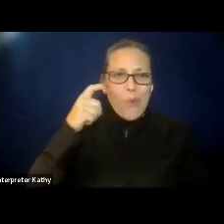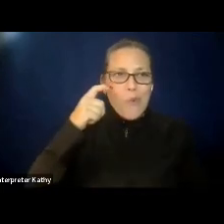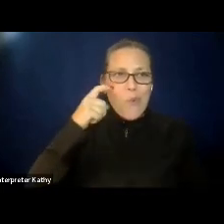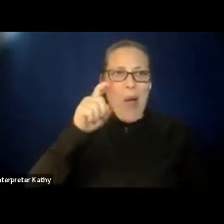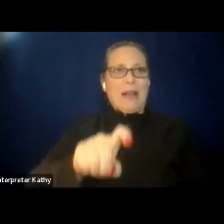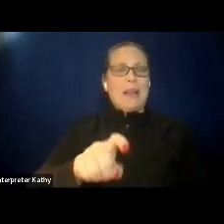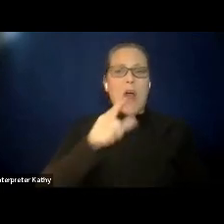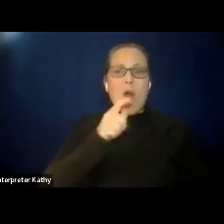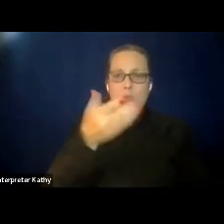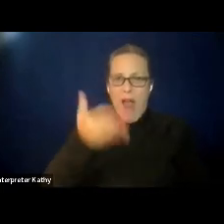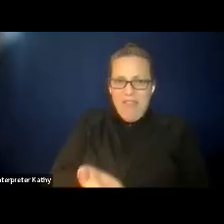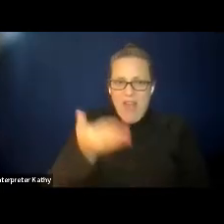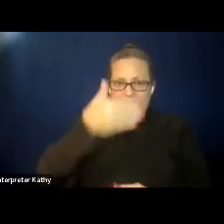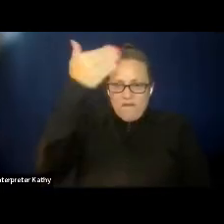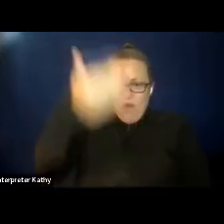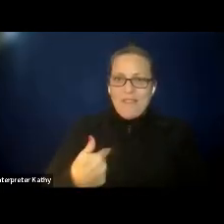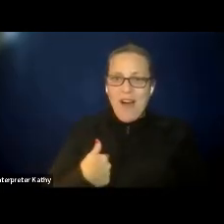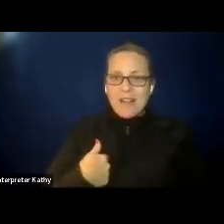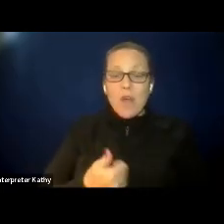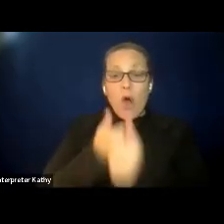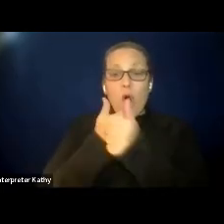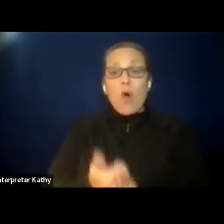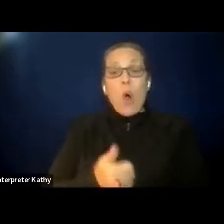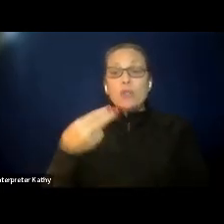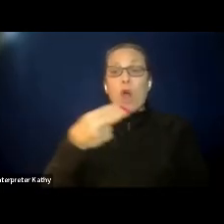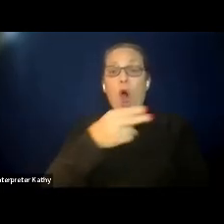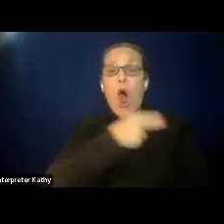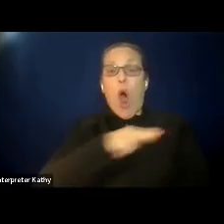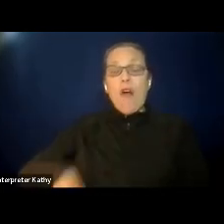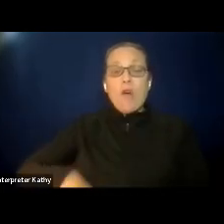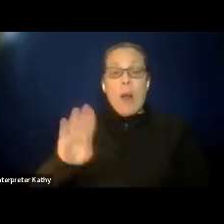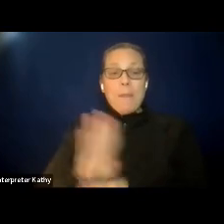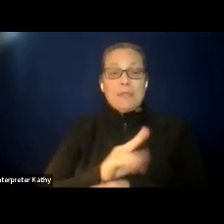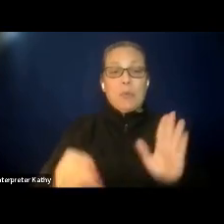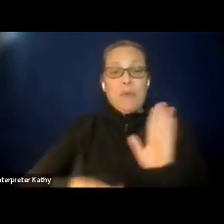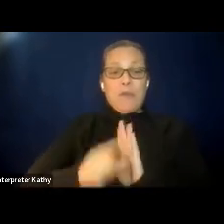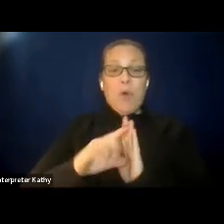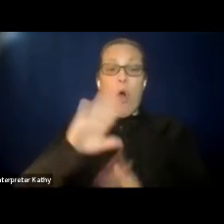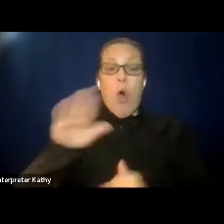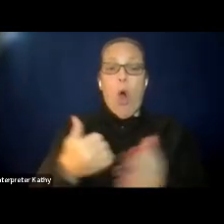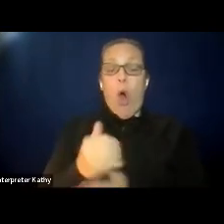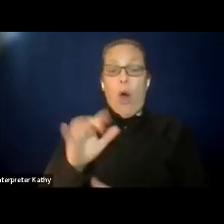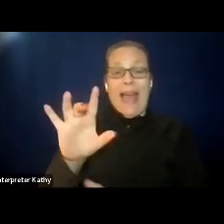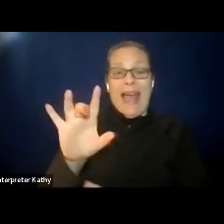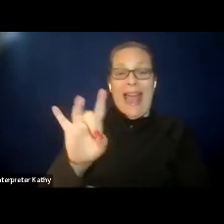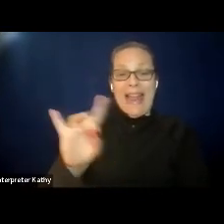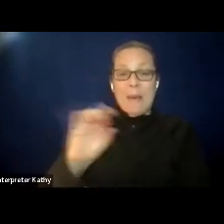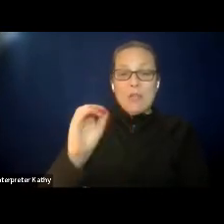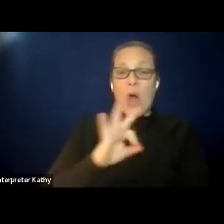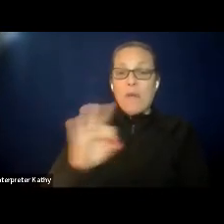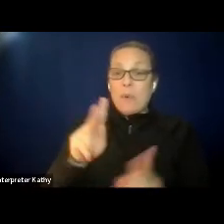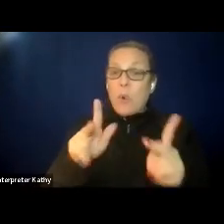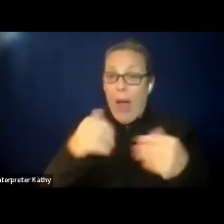majority of disabled people, we often don't even recognize are right in front of us. And according to Harvard Business